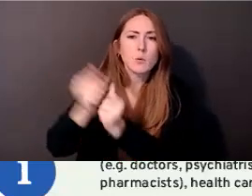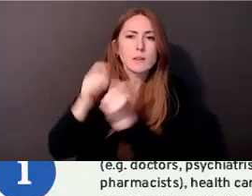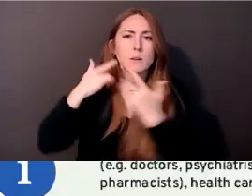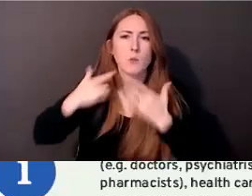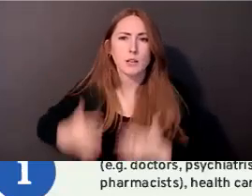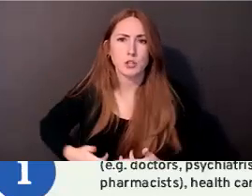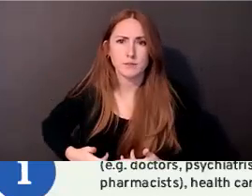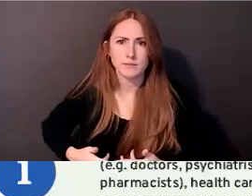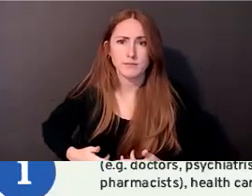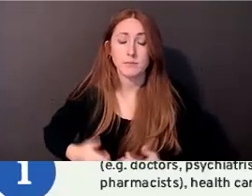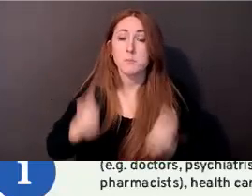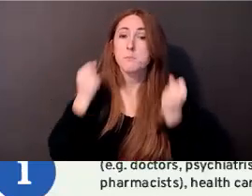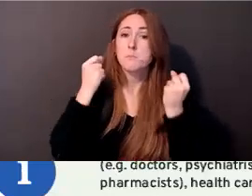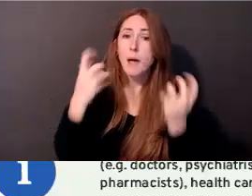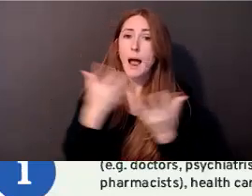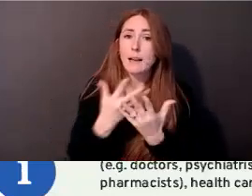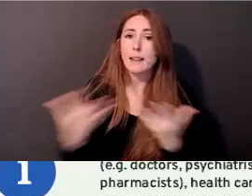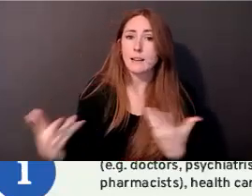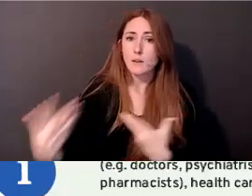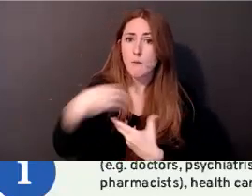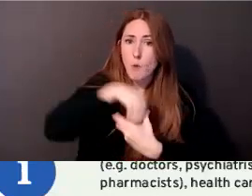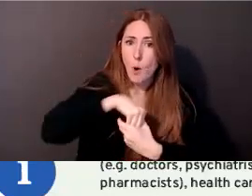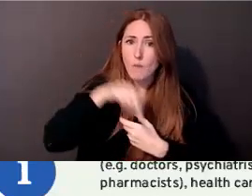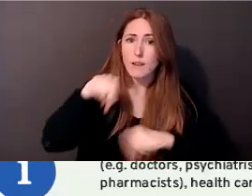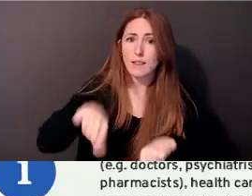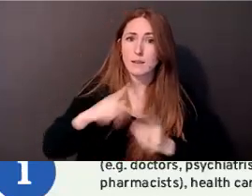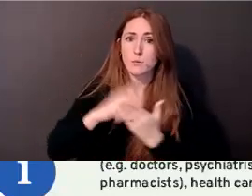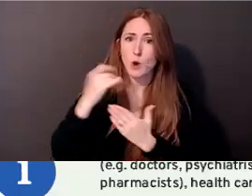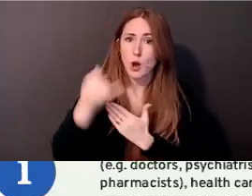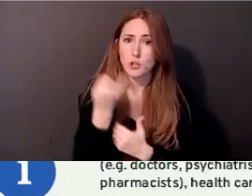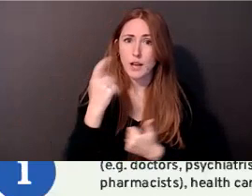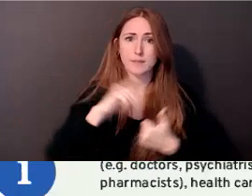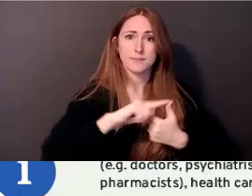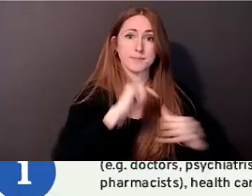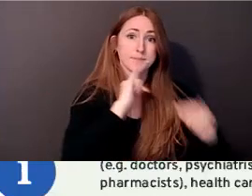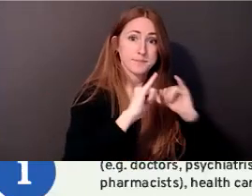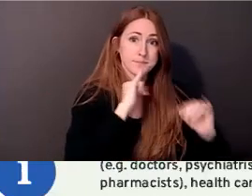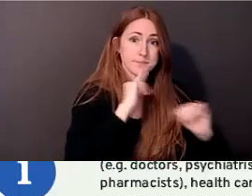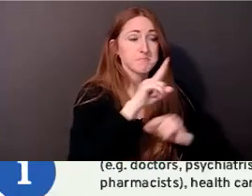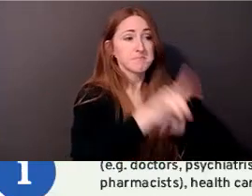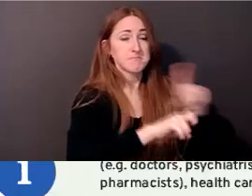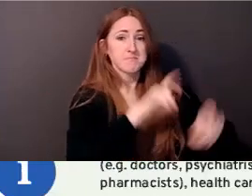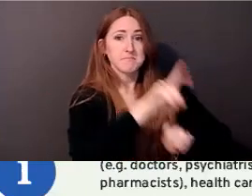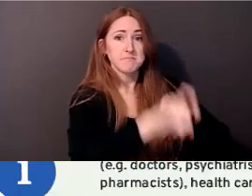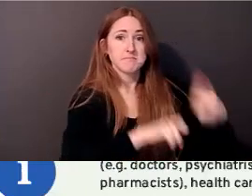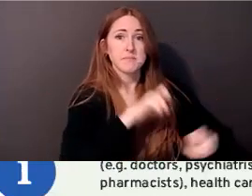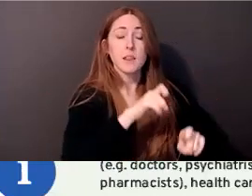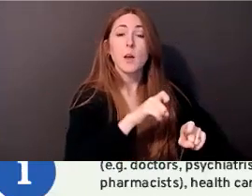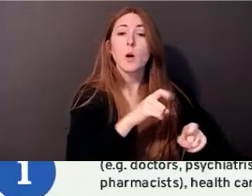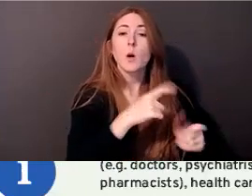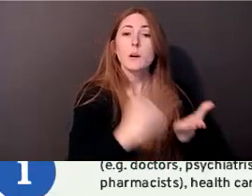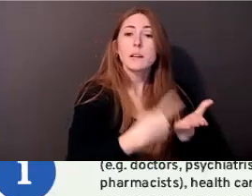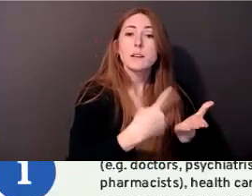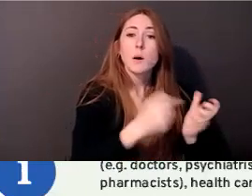that involved interviews asking people what they thought, both people living with depression, clinicians caring